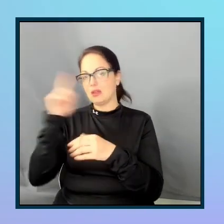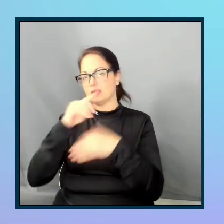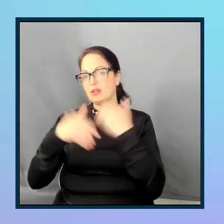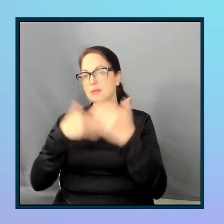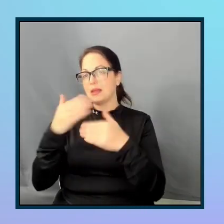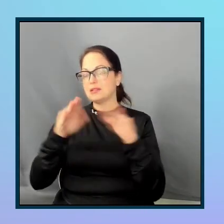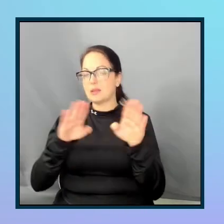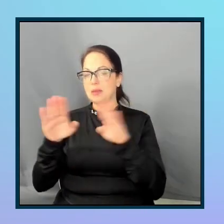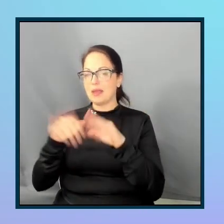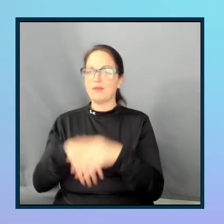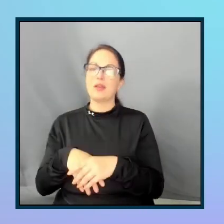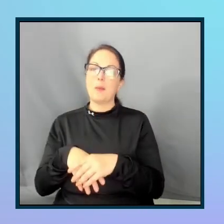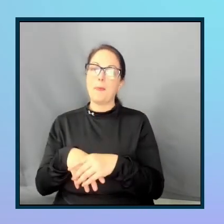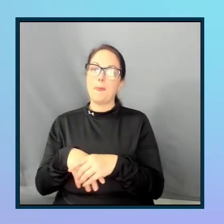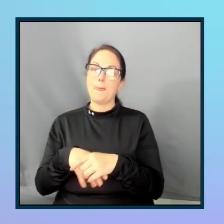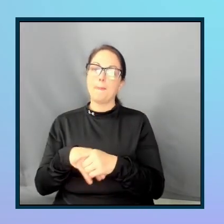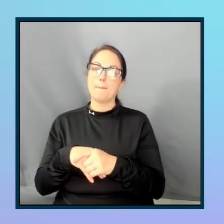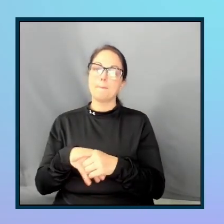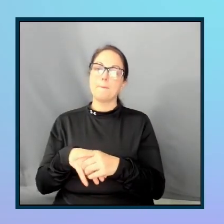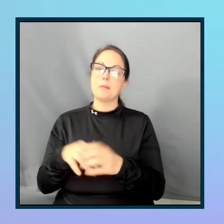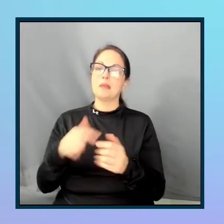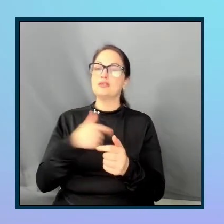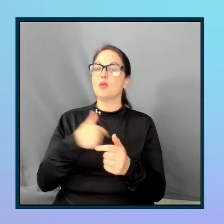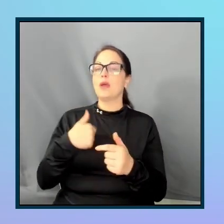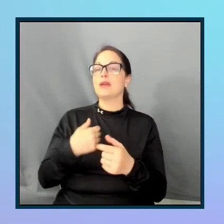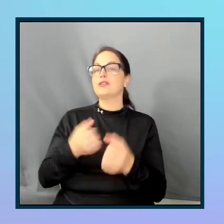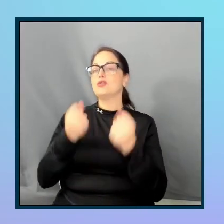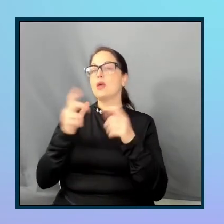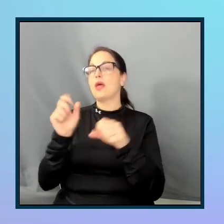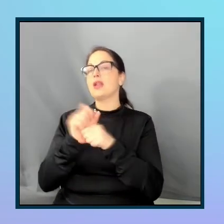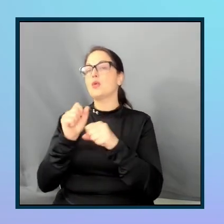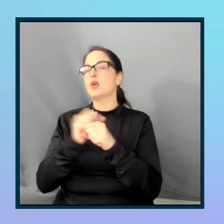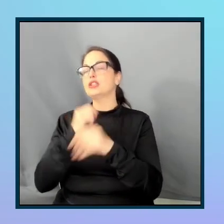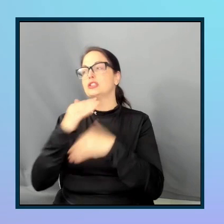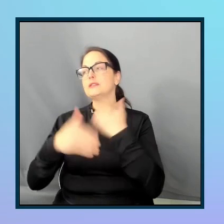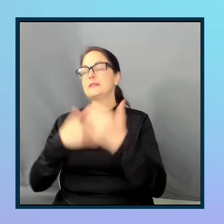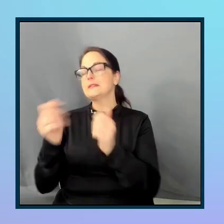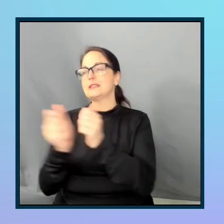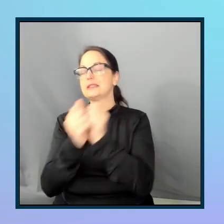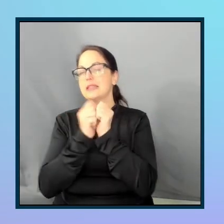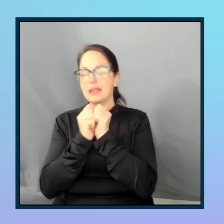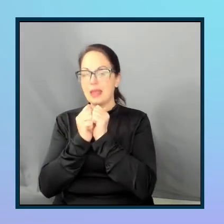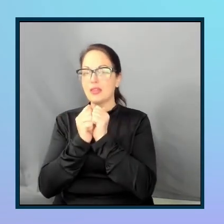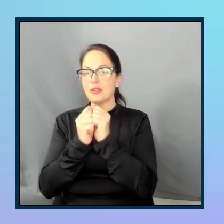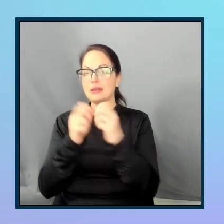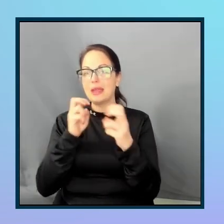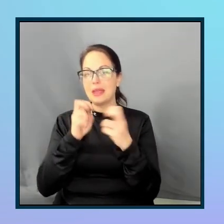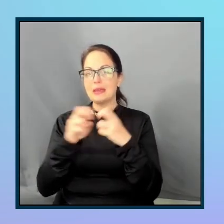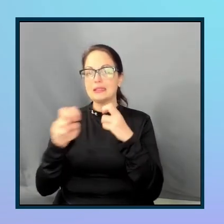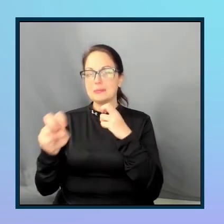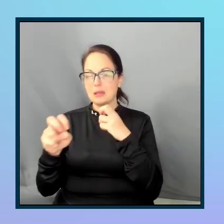So we've had to do a ton of work to get through that together. And it's been hard, it's been really, really hard,